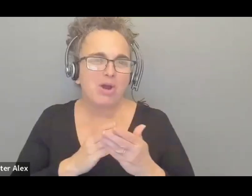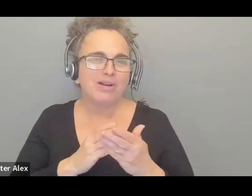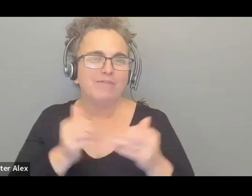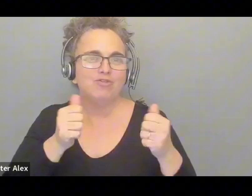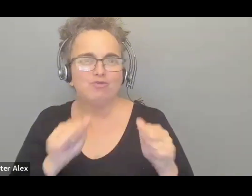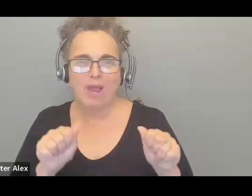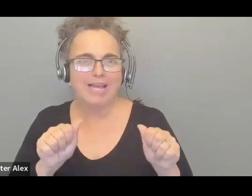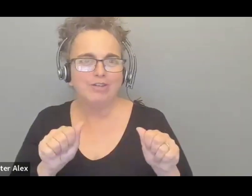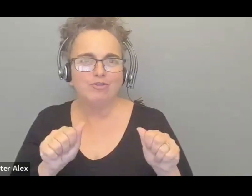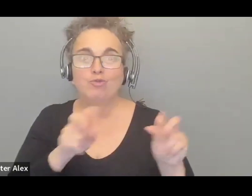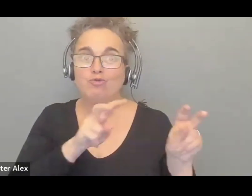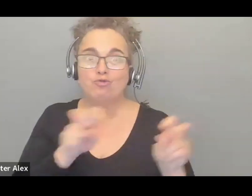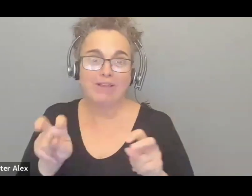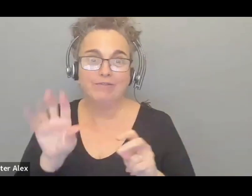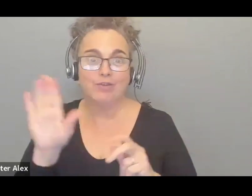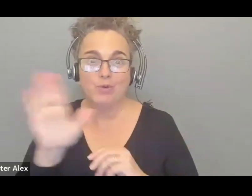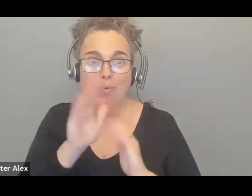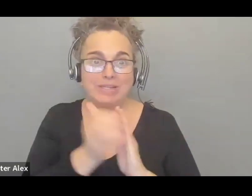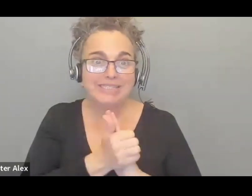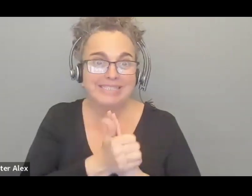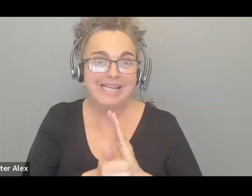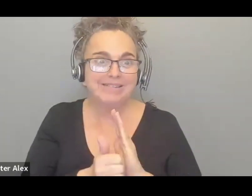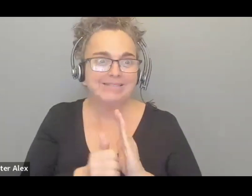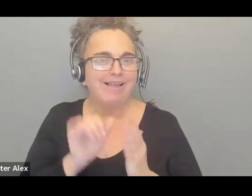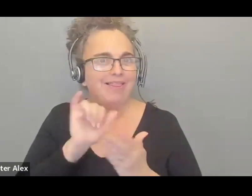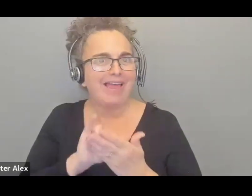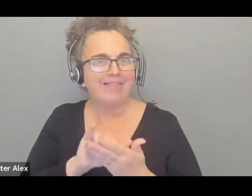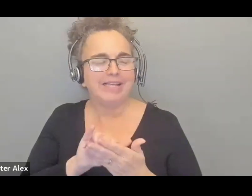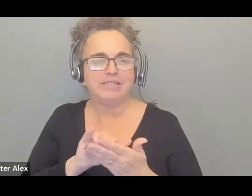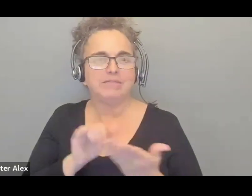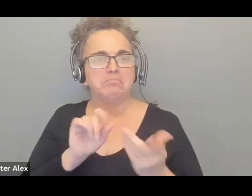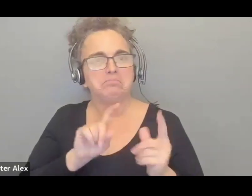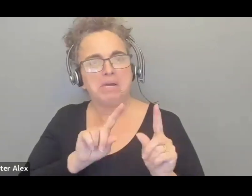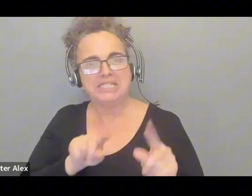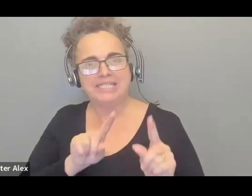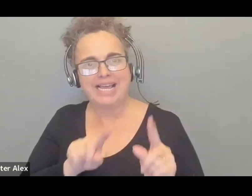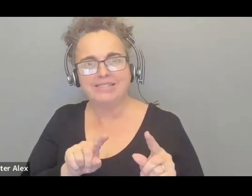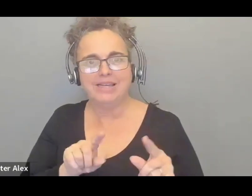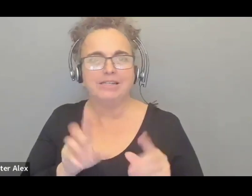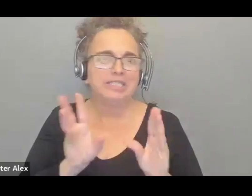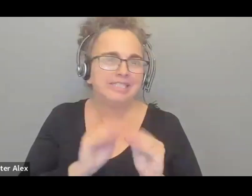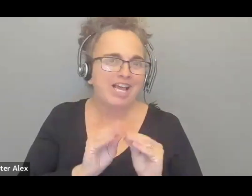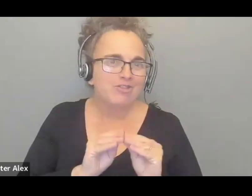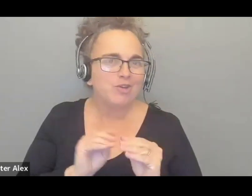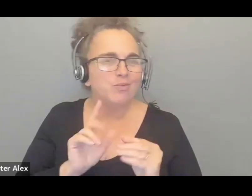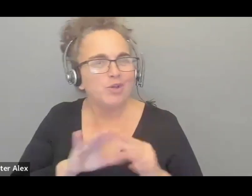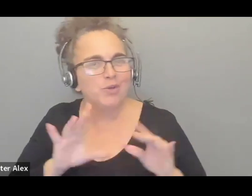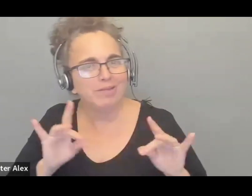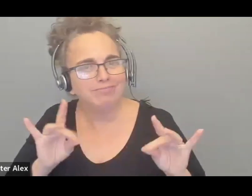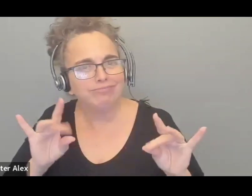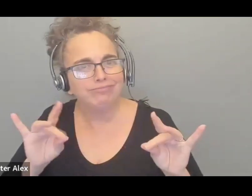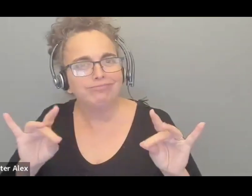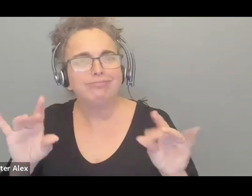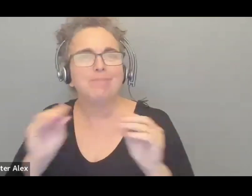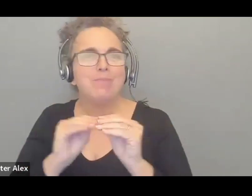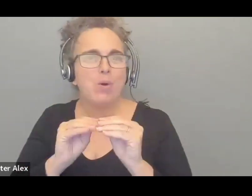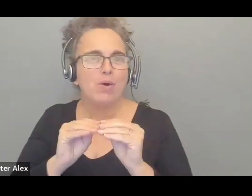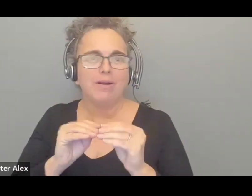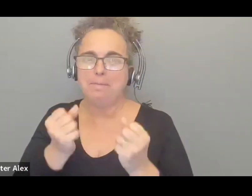to transfer those skills is things like this, right? So attending sessions where you can get them, there are many sort of free